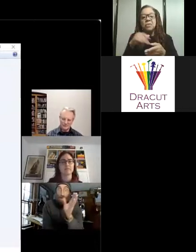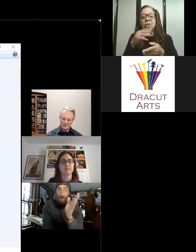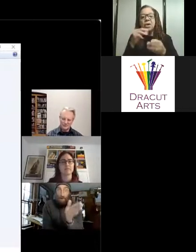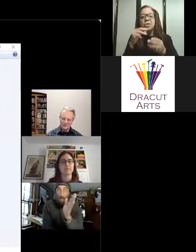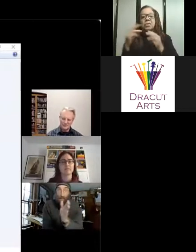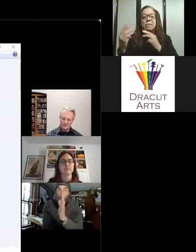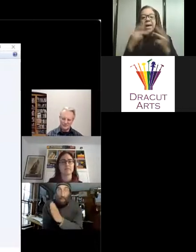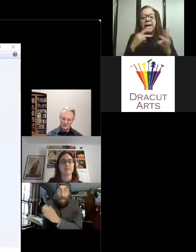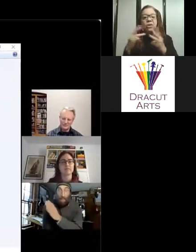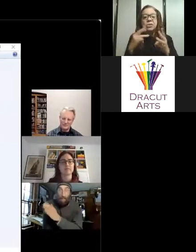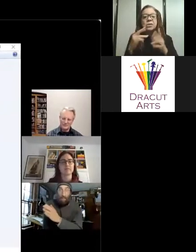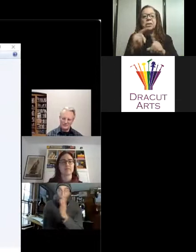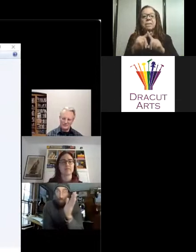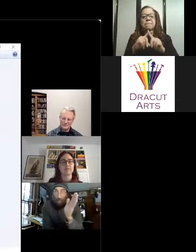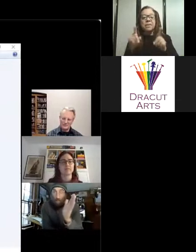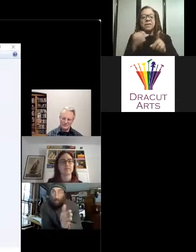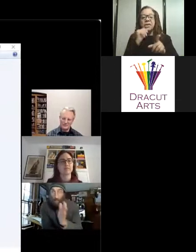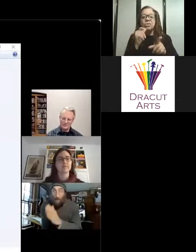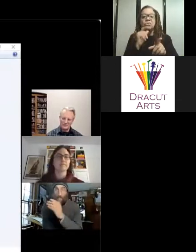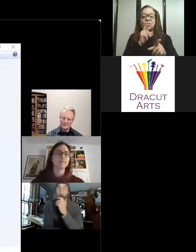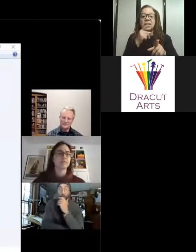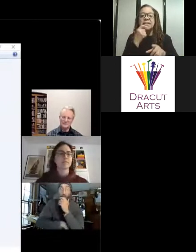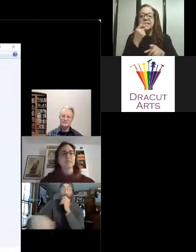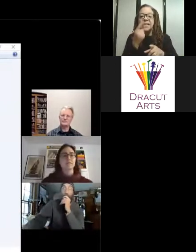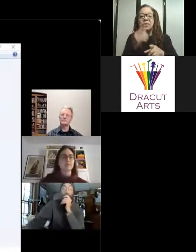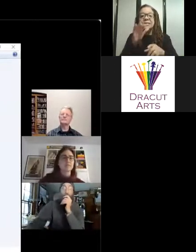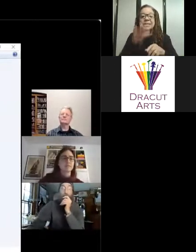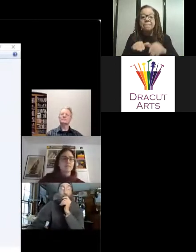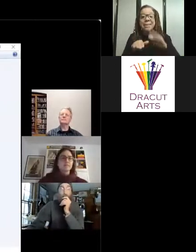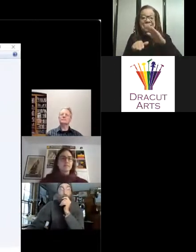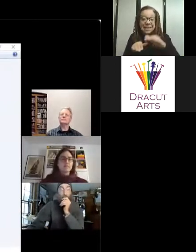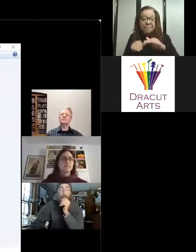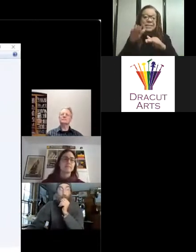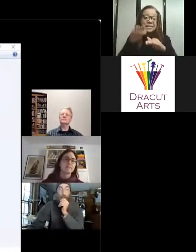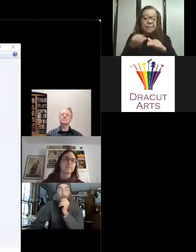don't necessarily tell a step-by-step story. But I found this in, in um,